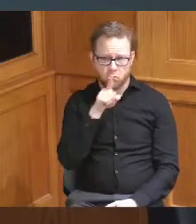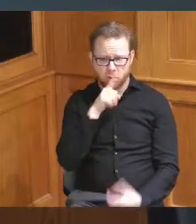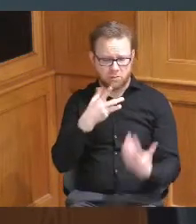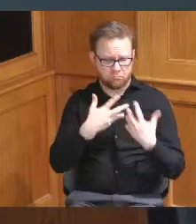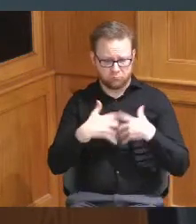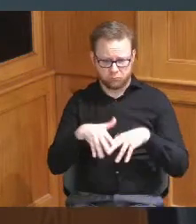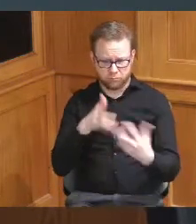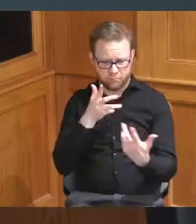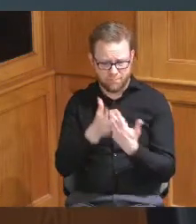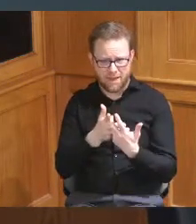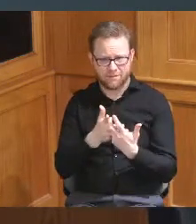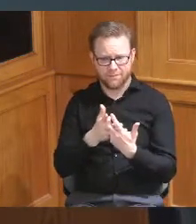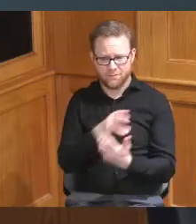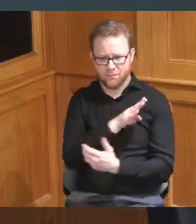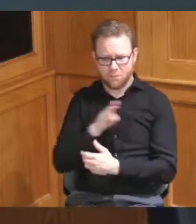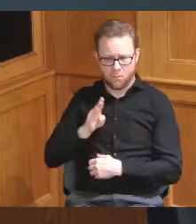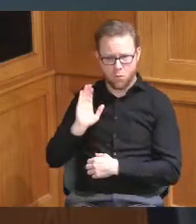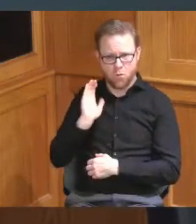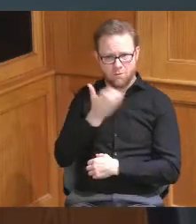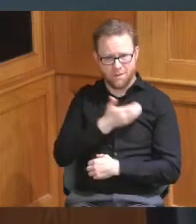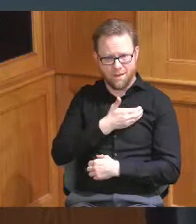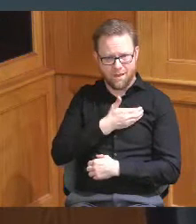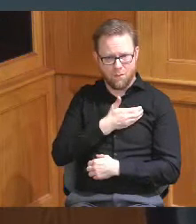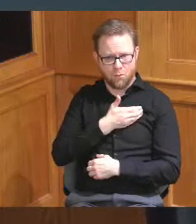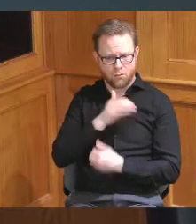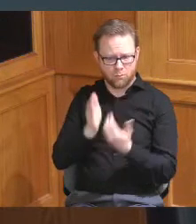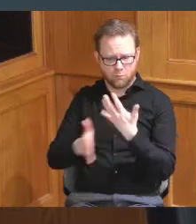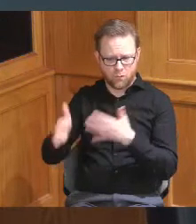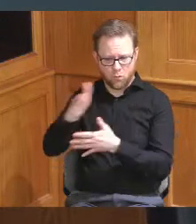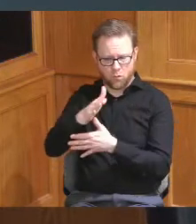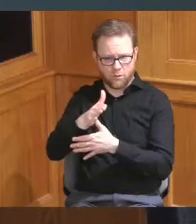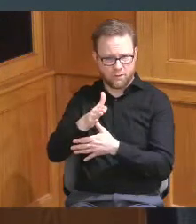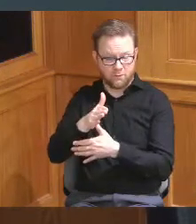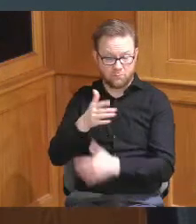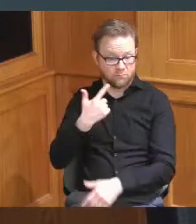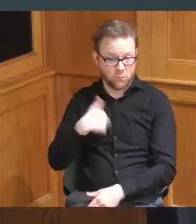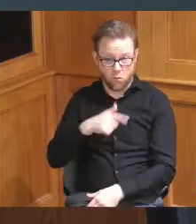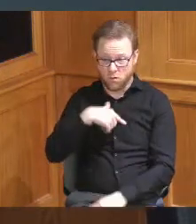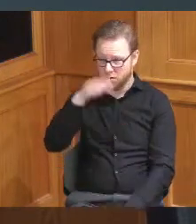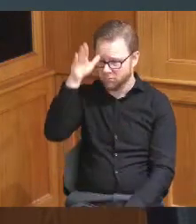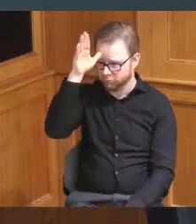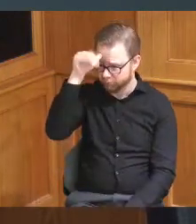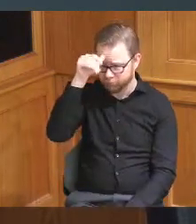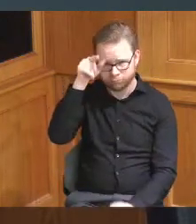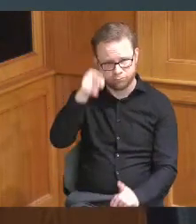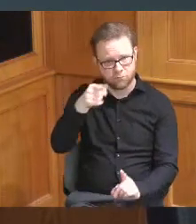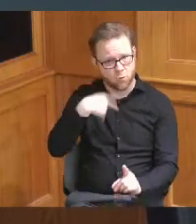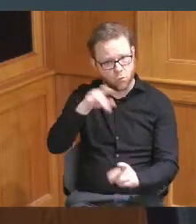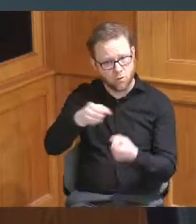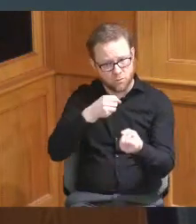is doing we have been Unapologetic saying that we are standing up for our youth we're going to